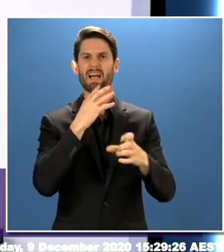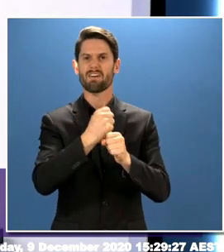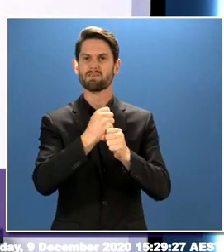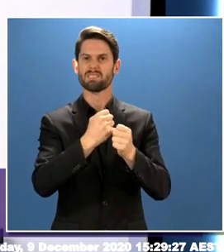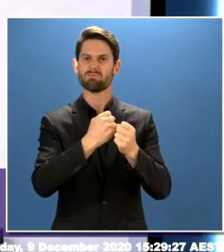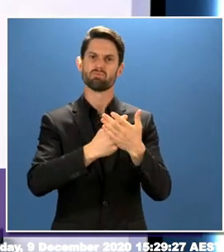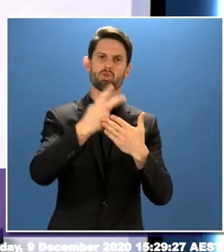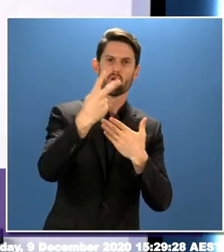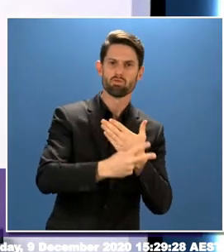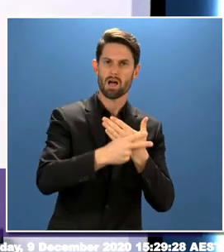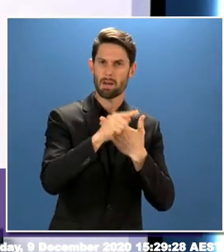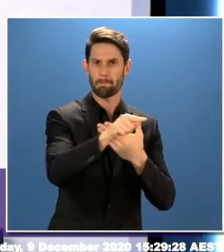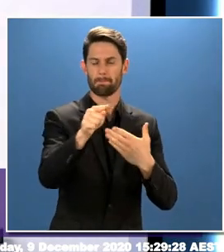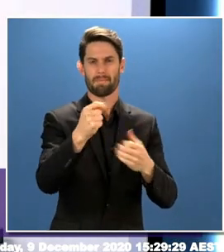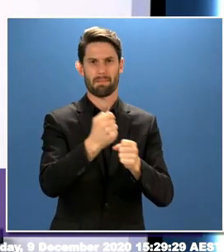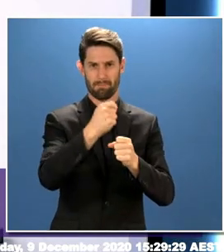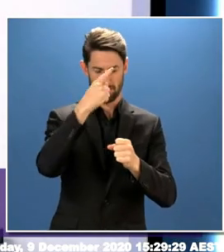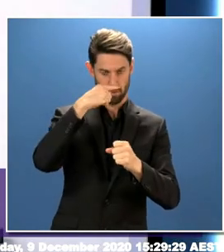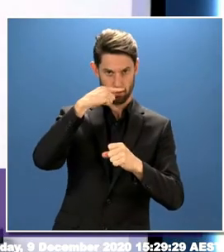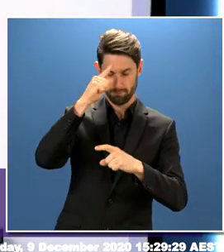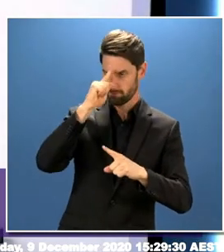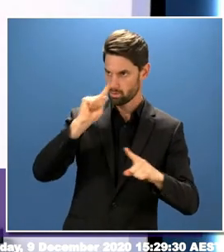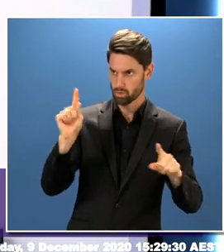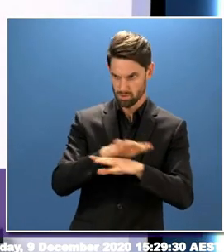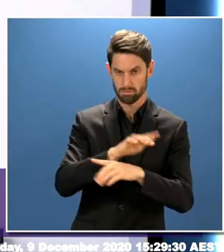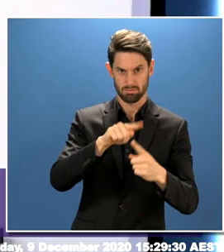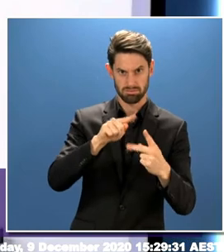From the research that you've done, where do we go forward?